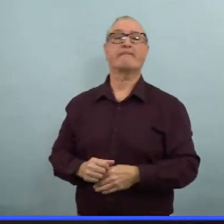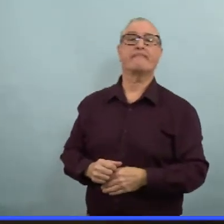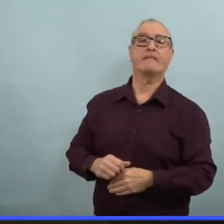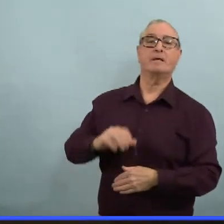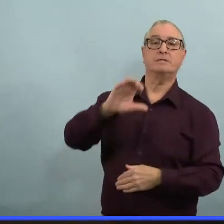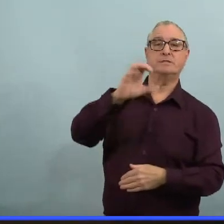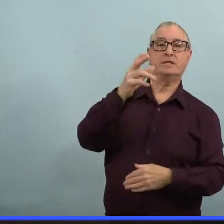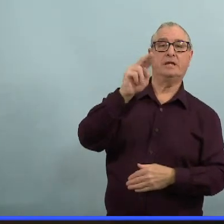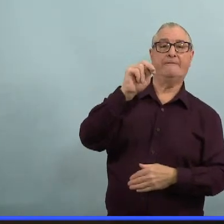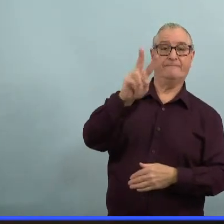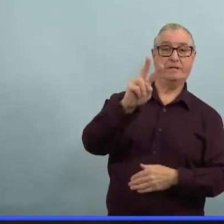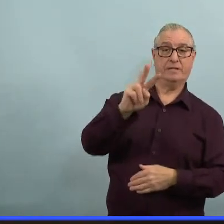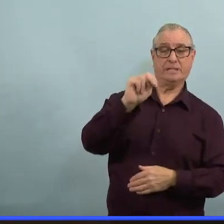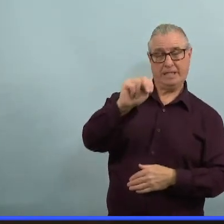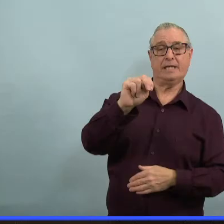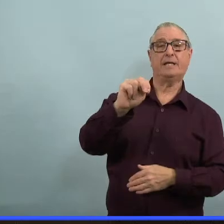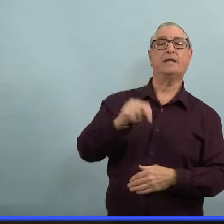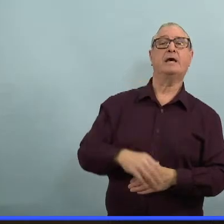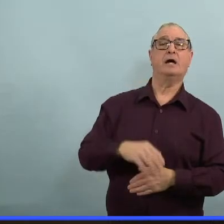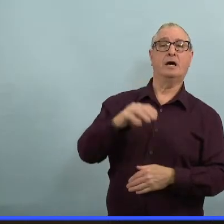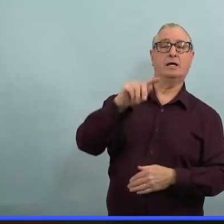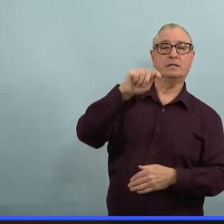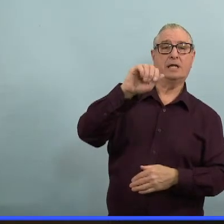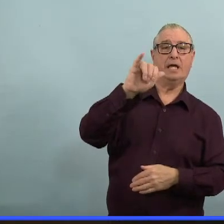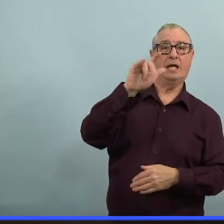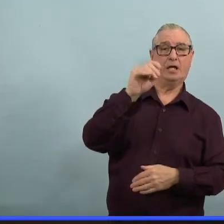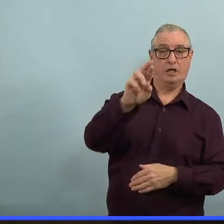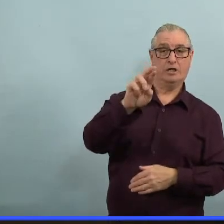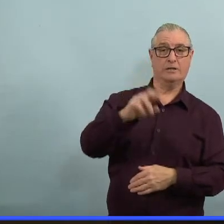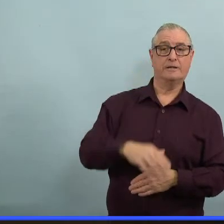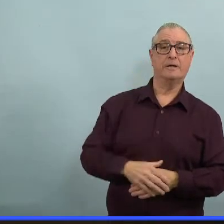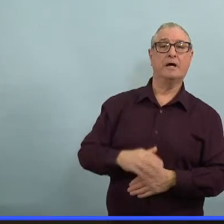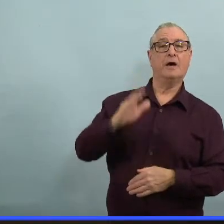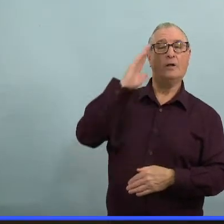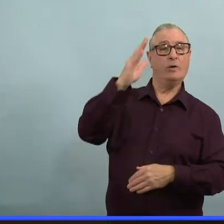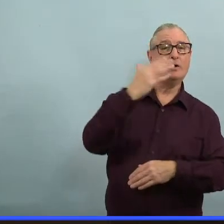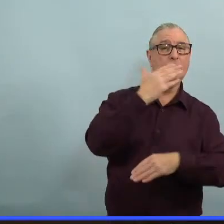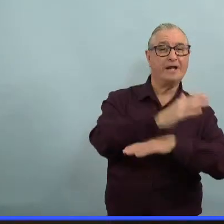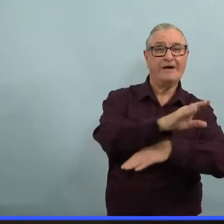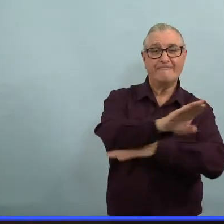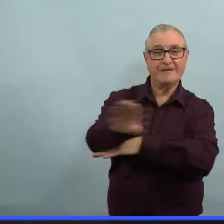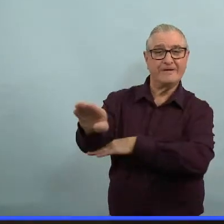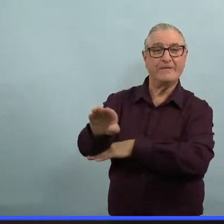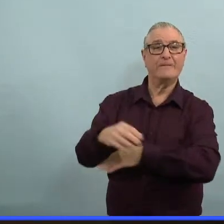hi good afternoon i'm looking at the health orders here and i see that for places of worship